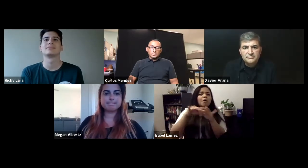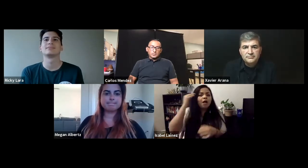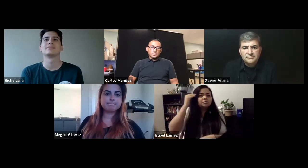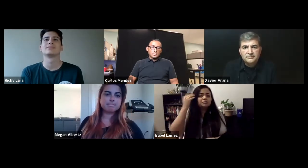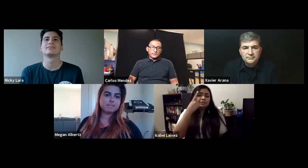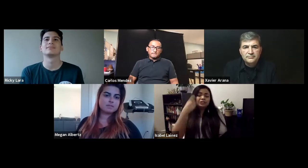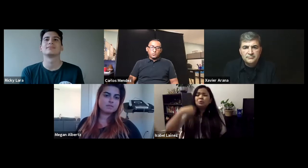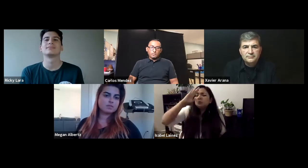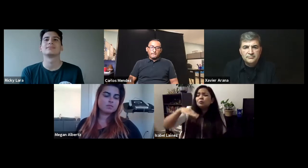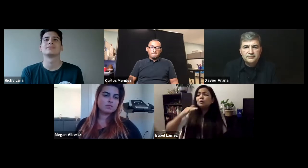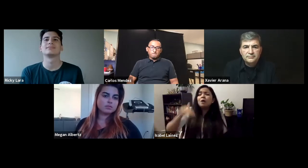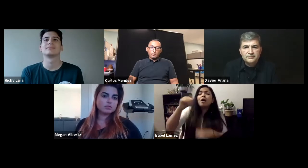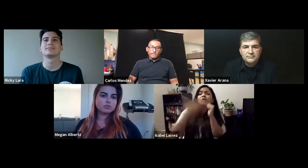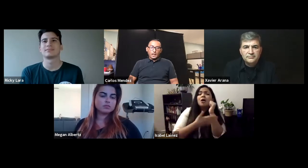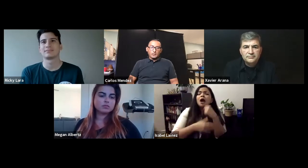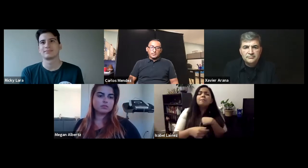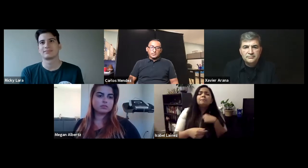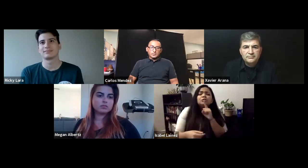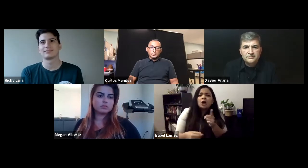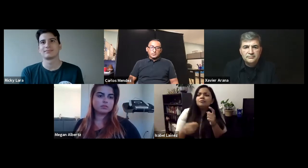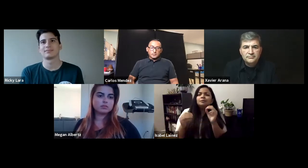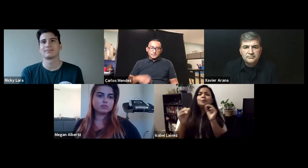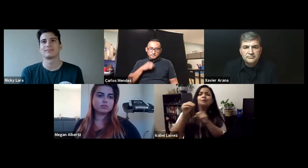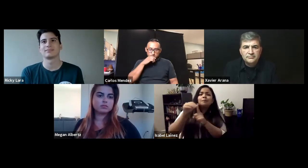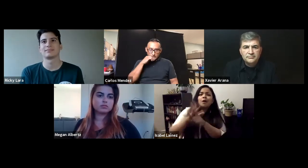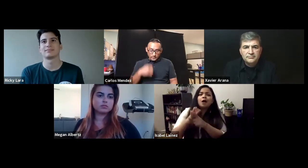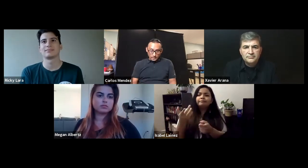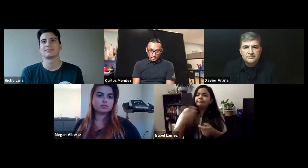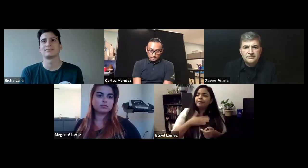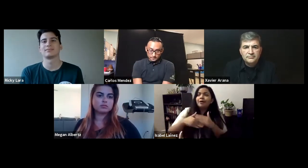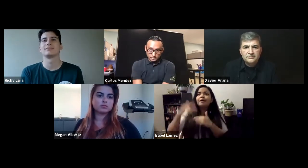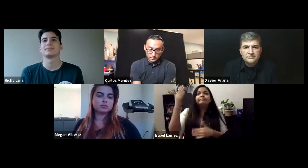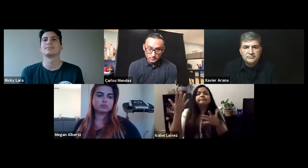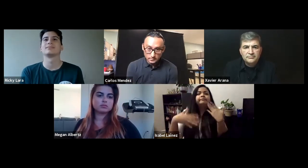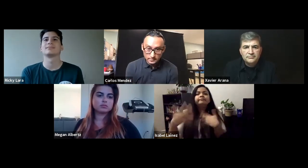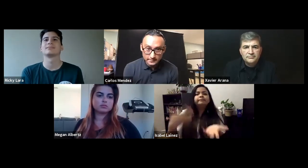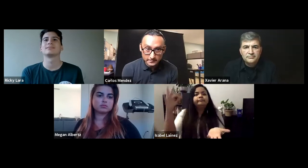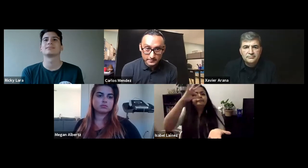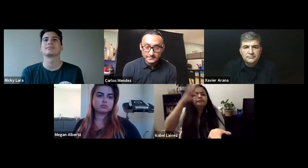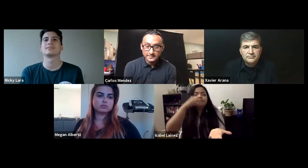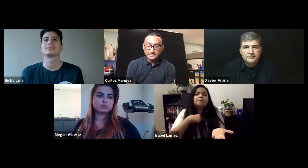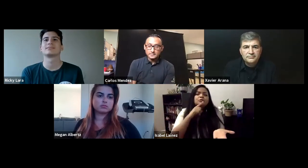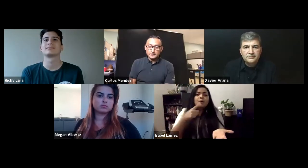um, because knowledge is power. I mean, it's really about the exposure,